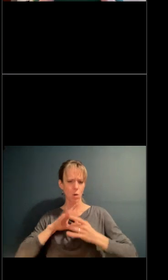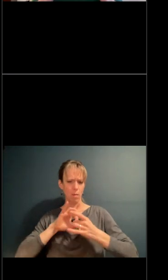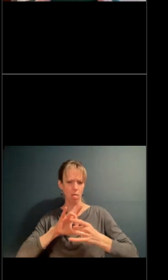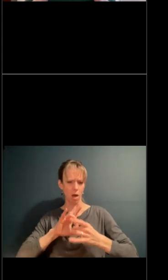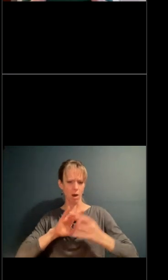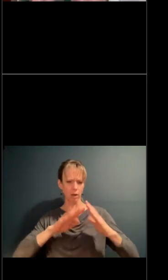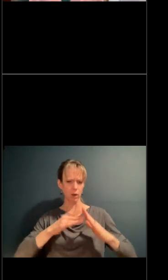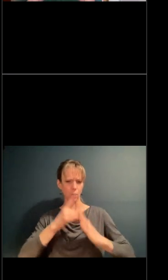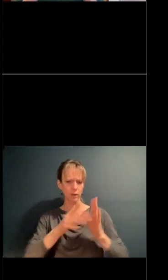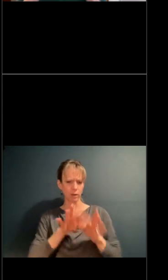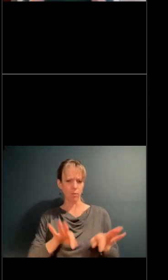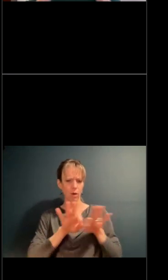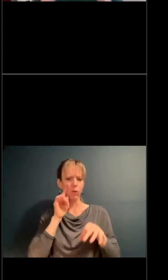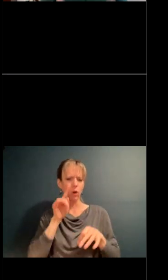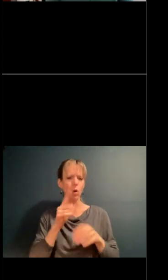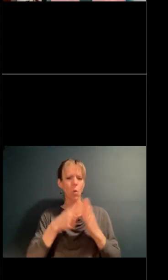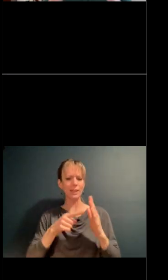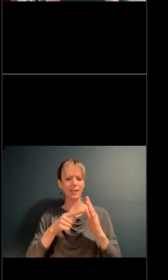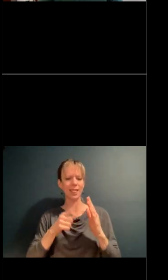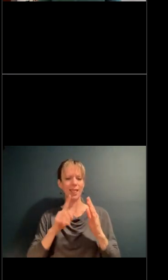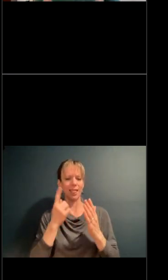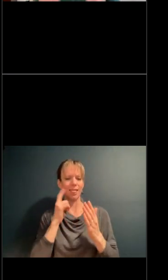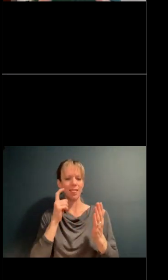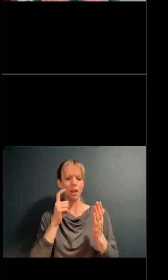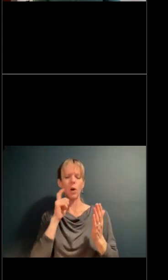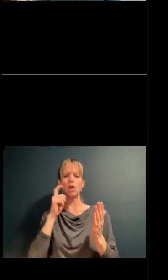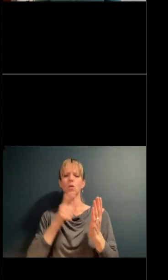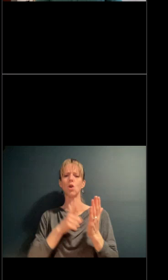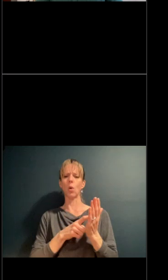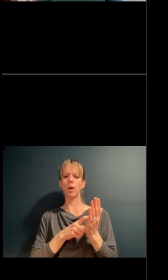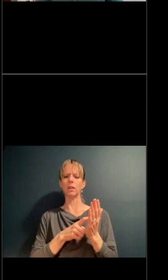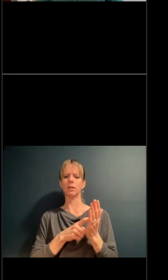What are the themes that come up over, and over, and over?